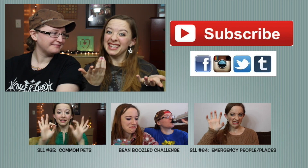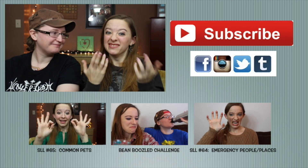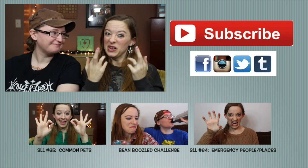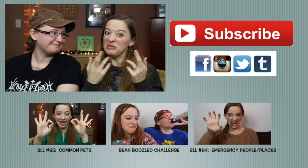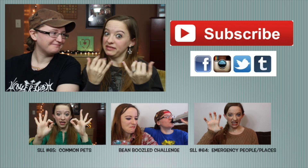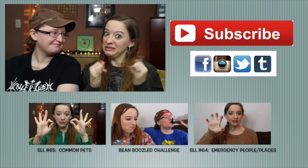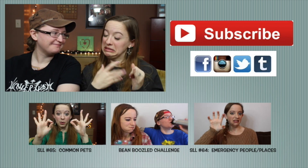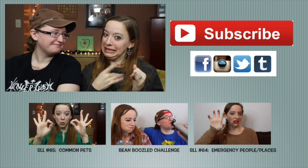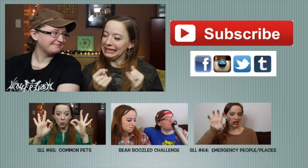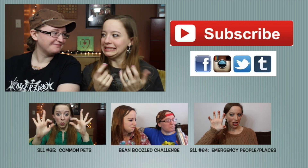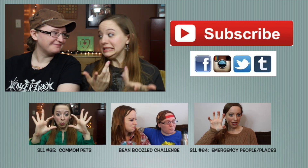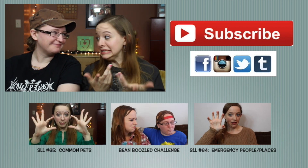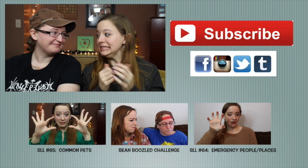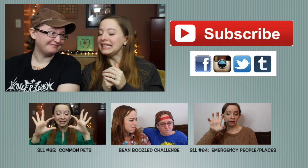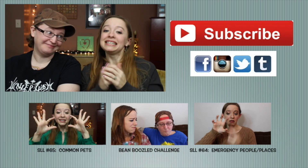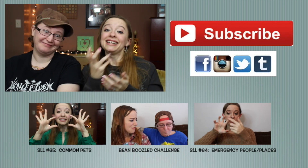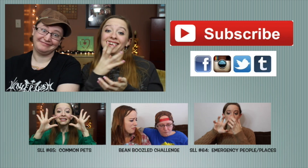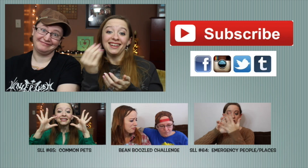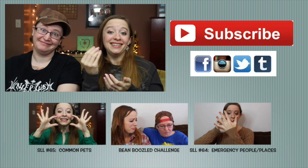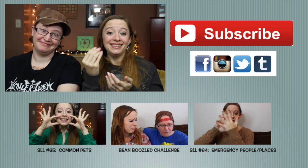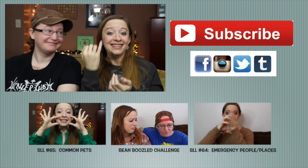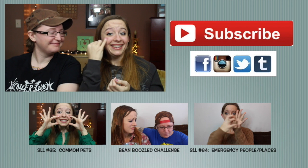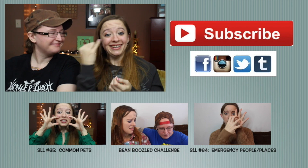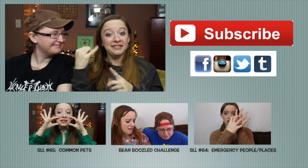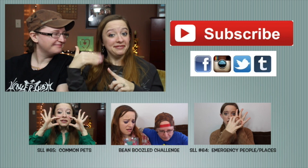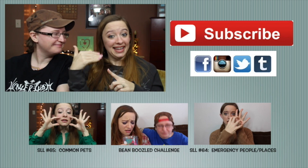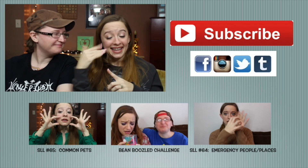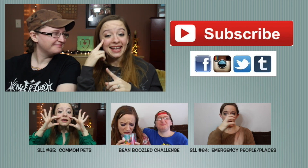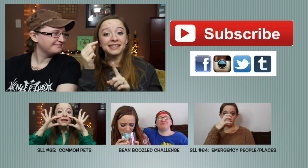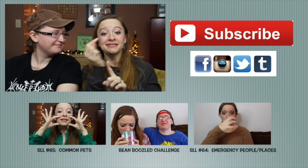and some by myself, so hopefully you still like it, but yeah.